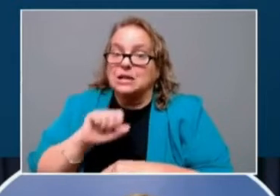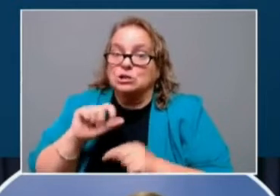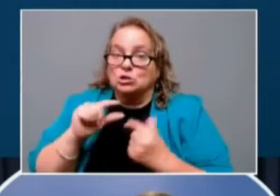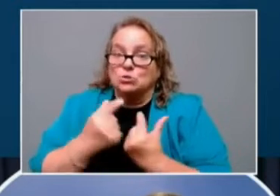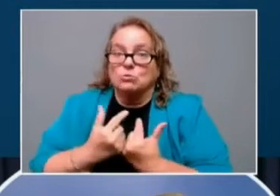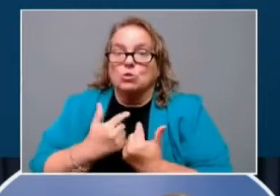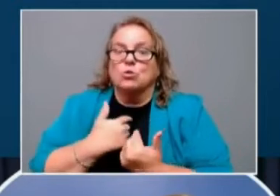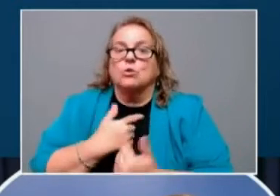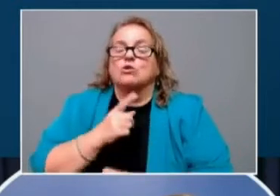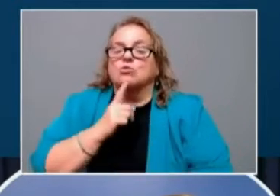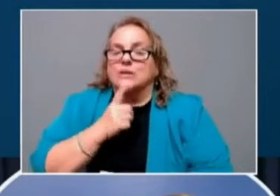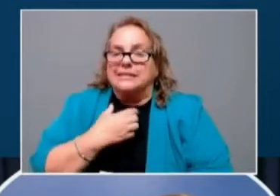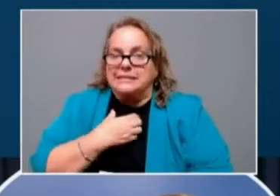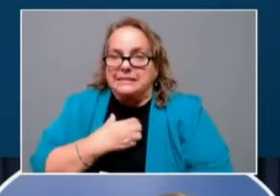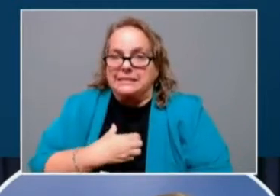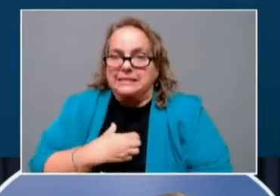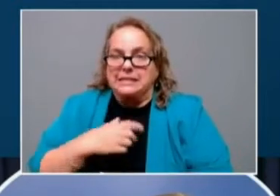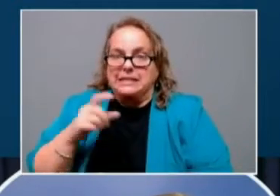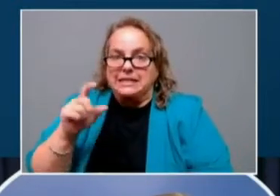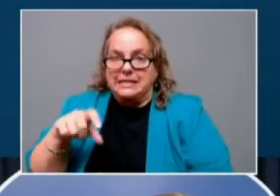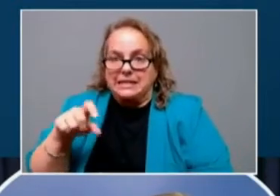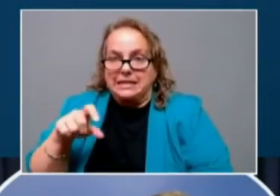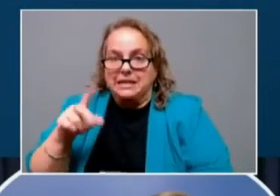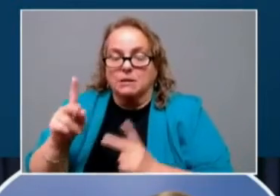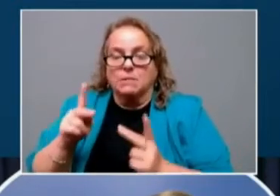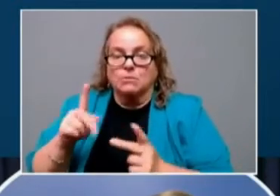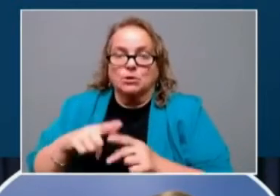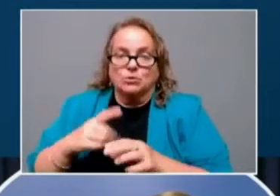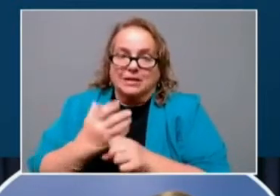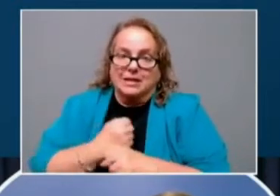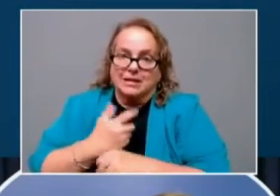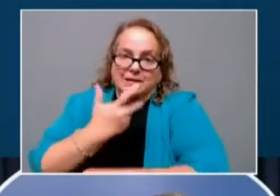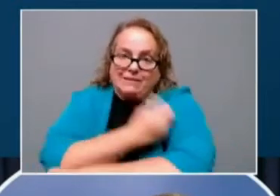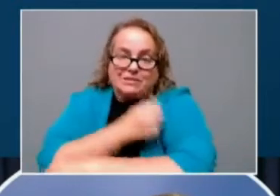people to get vaccinated. Uh That's the age group that is testing positive the